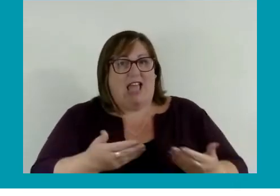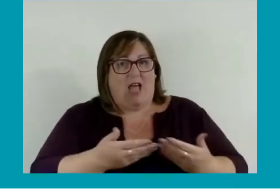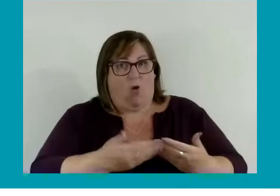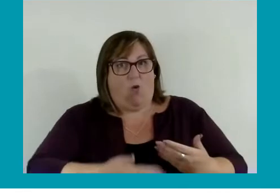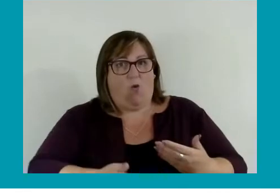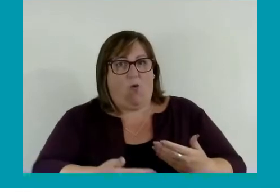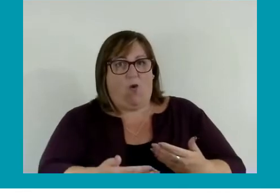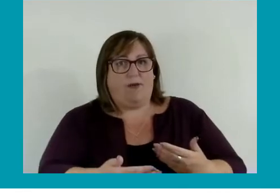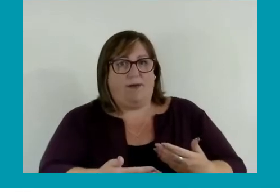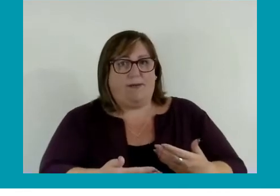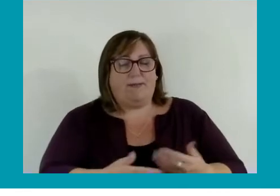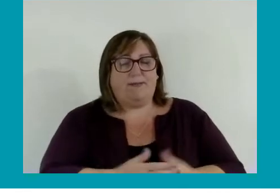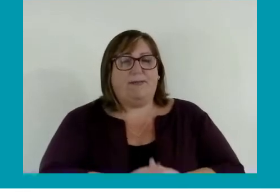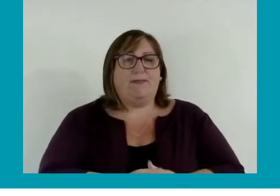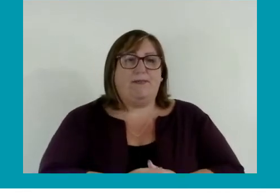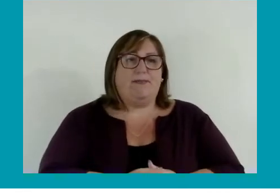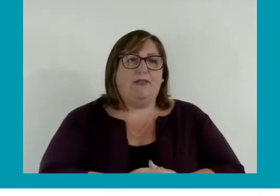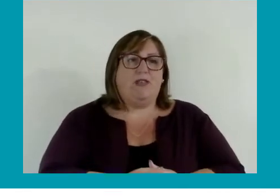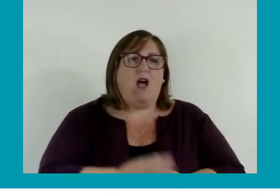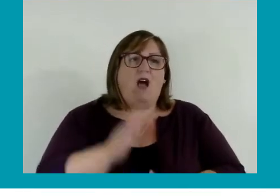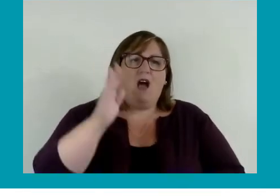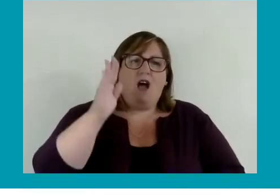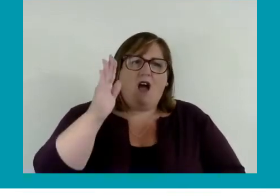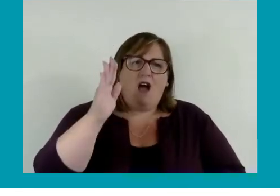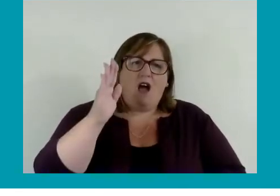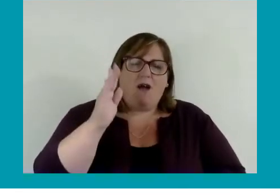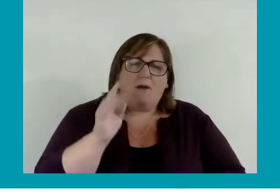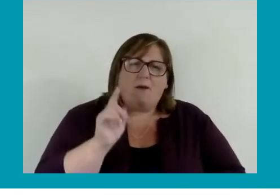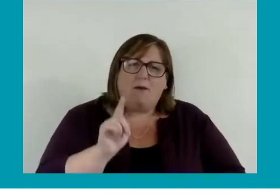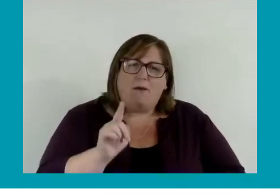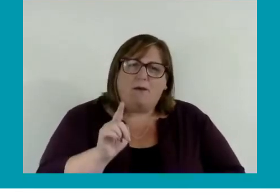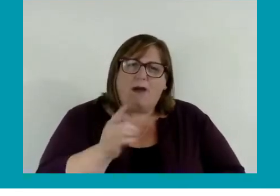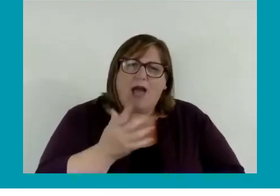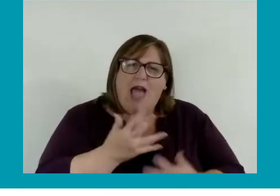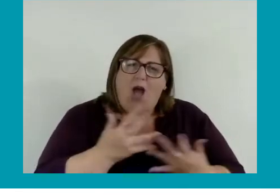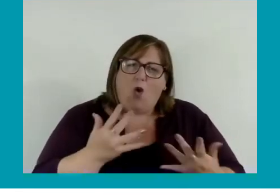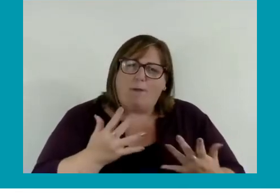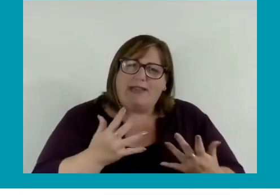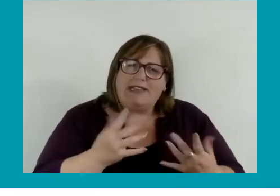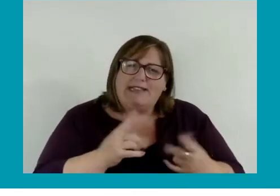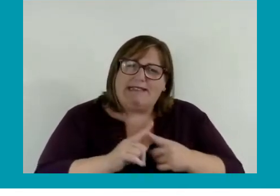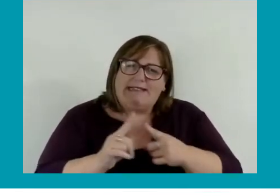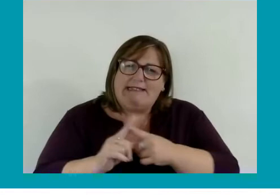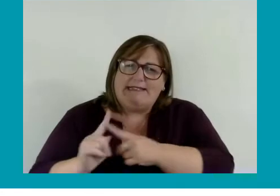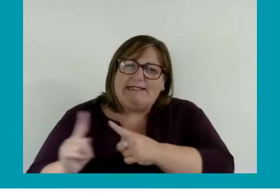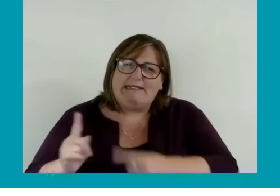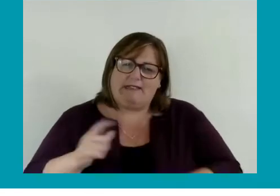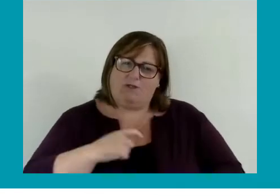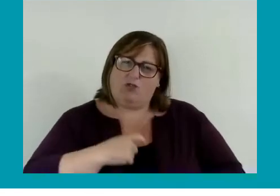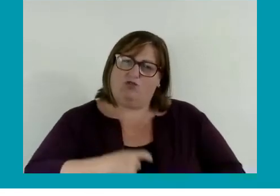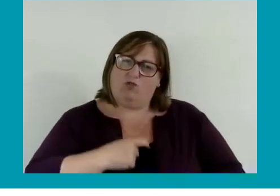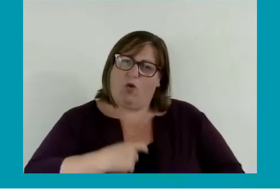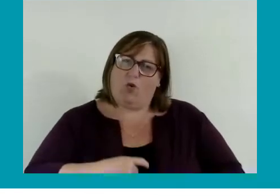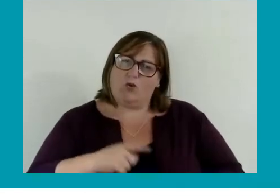as well How many roles do you have uh advertised at the moment i mean because it's such a huge